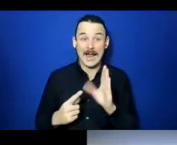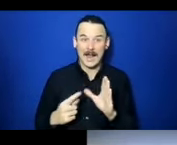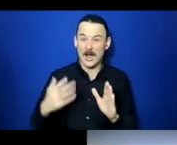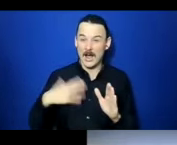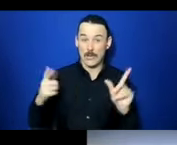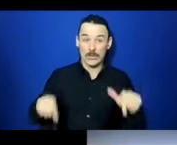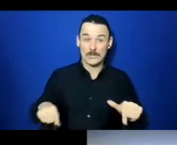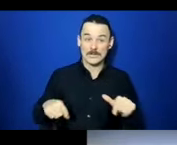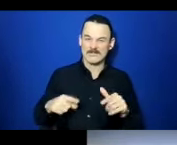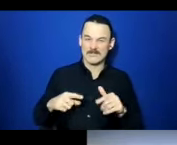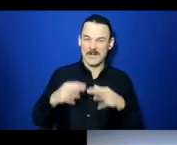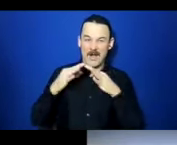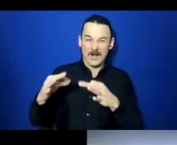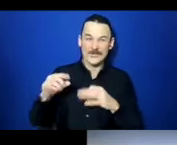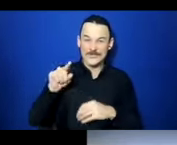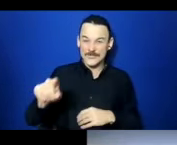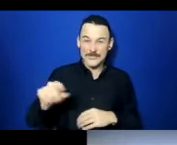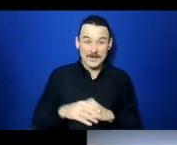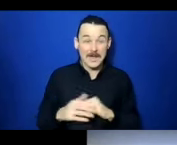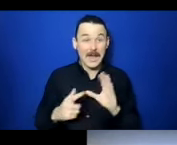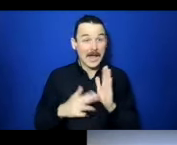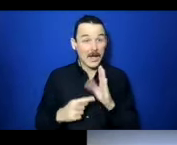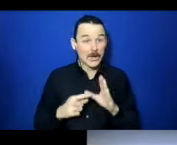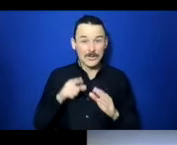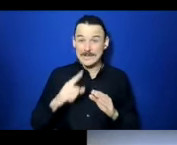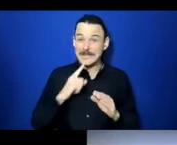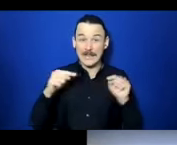In our catch-up, you mentioned that this webinar was likely to be a love fest of panelists,